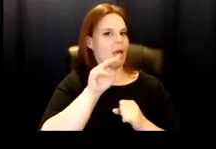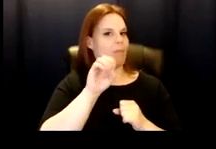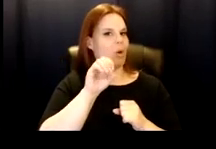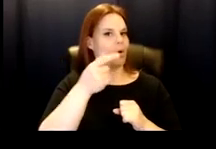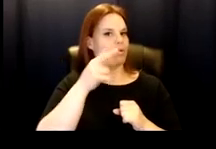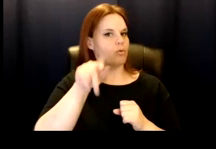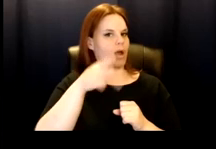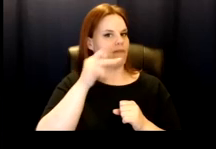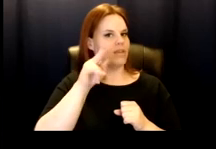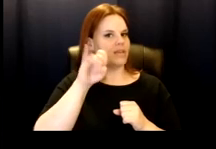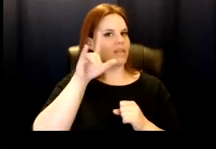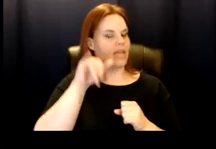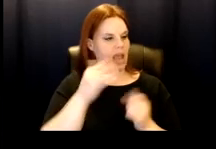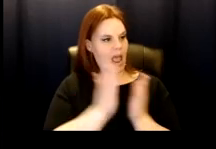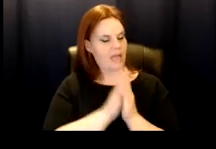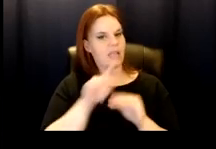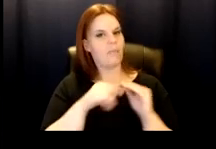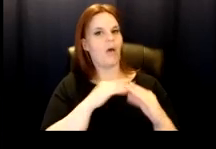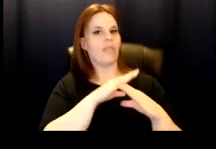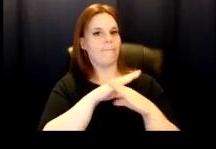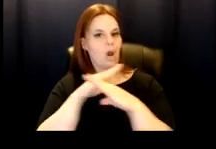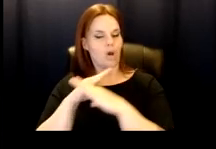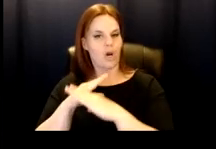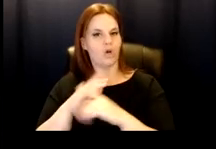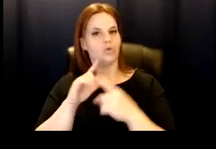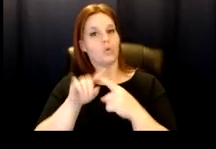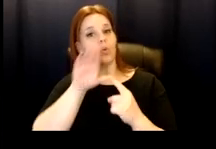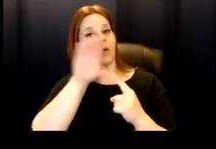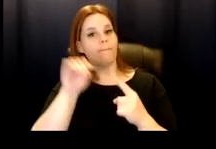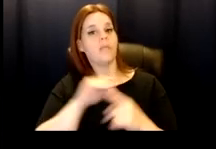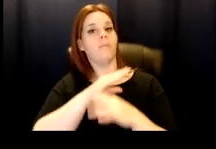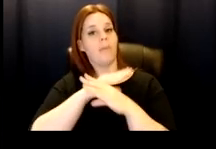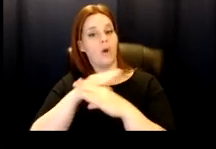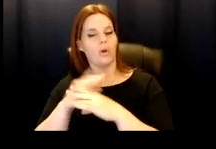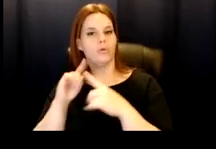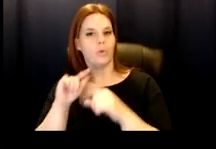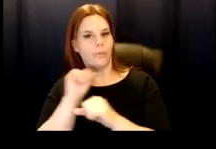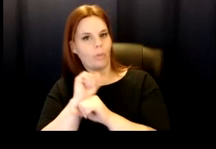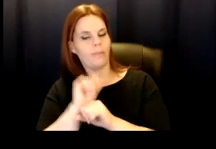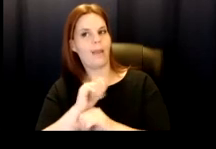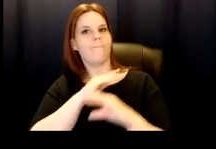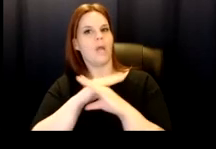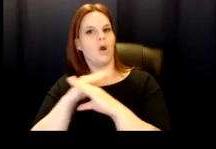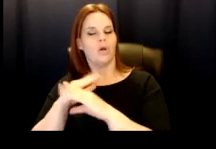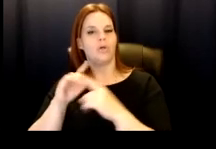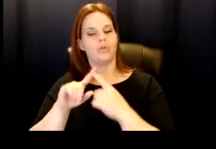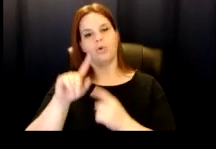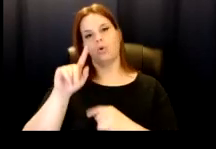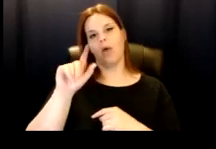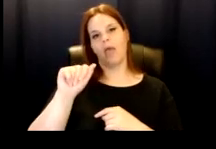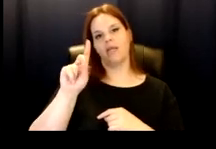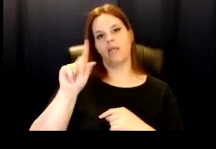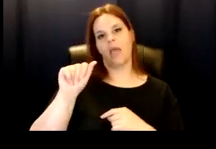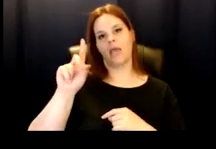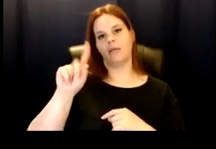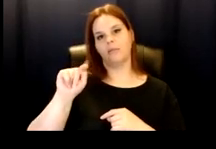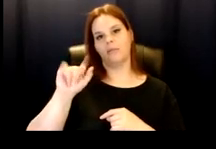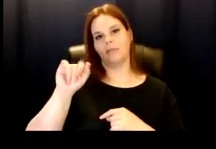to employment, as well as some idea about their reliance on ADA Title I rights. Next